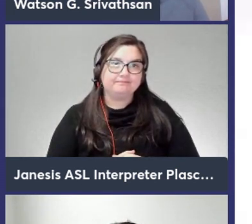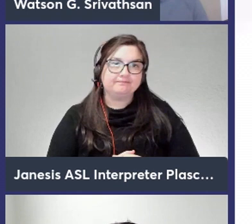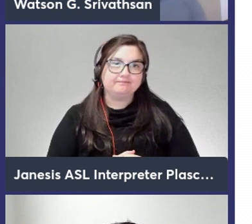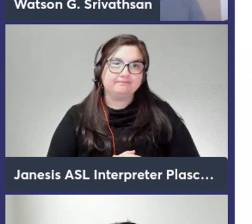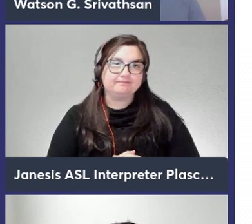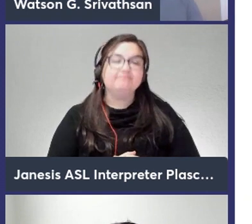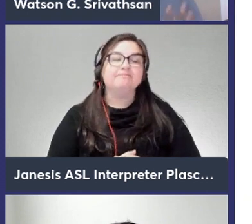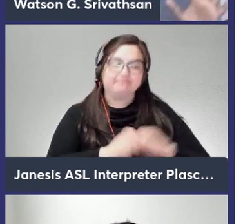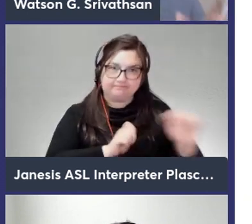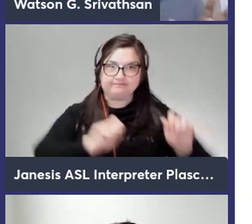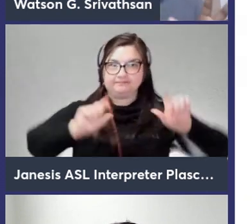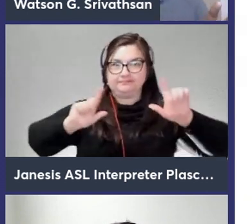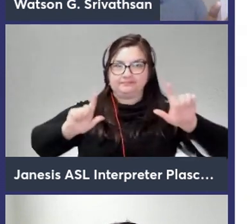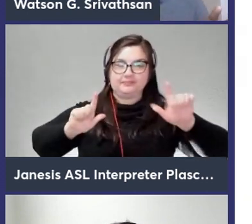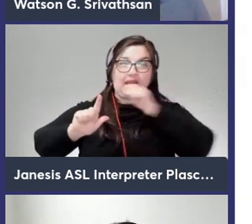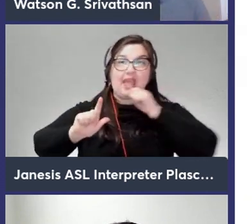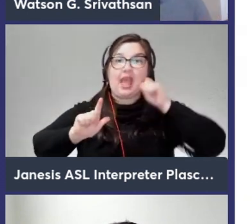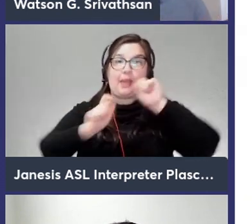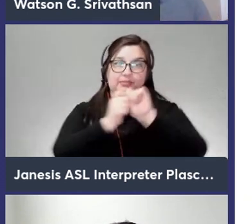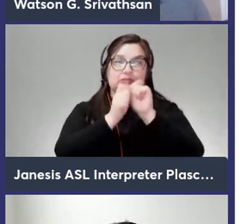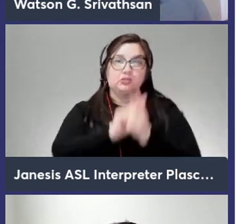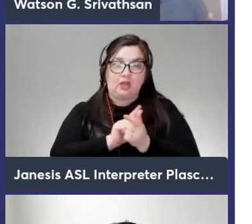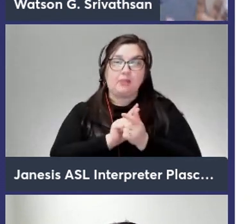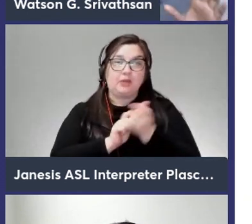So, Amazon Translate is a pay-as-you-go service.